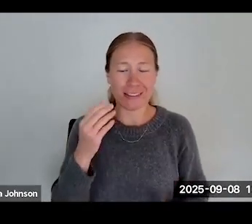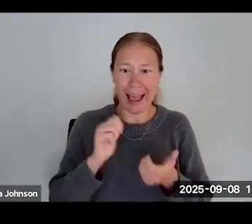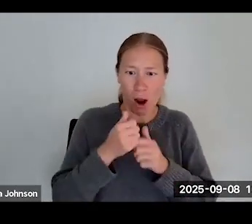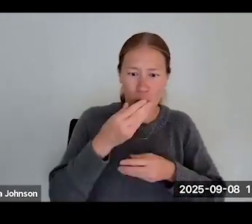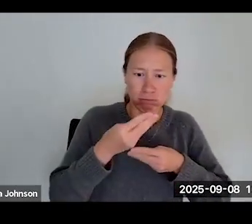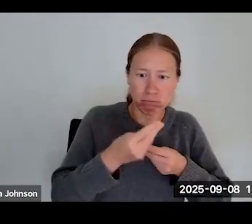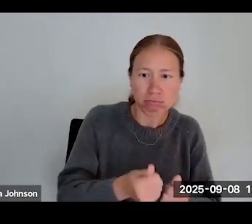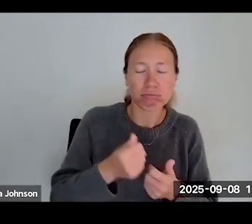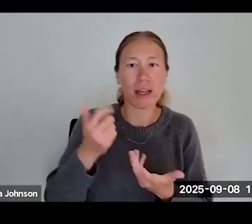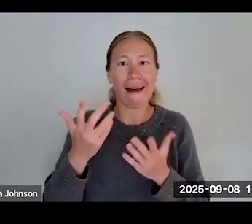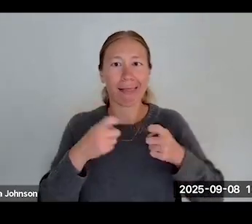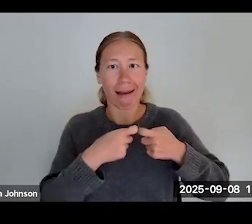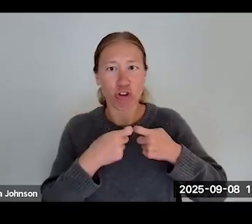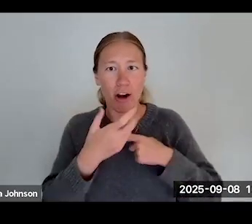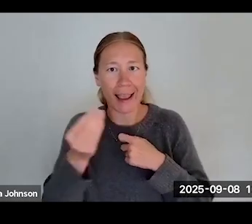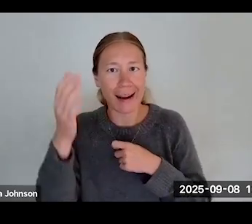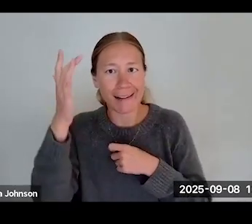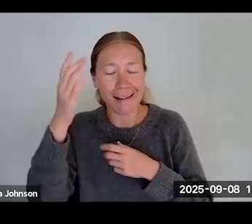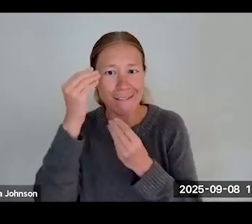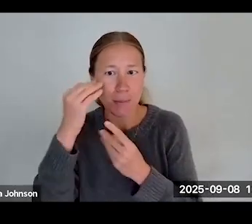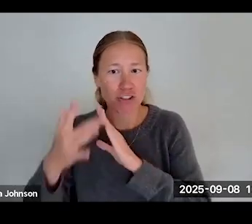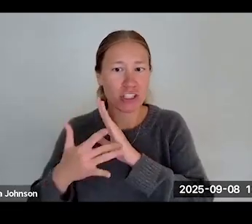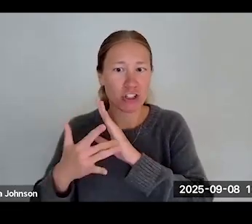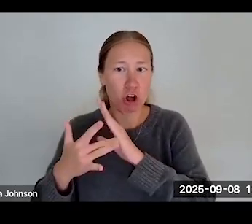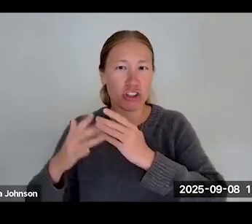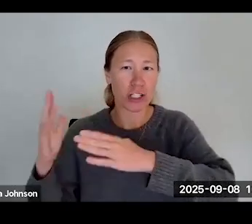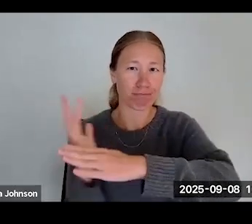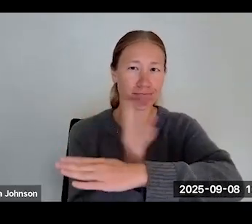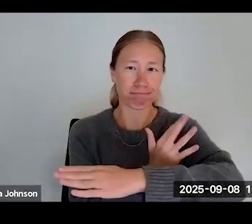and information technology is for a wide range of users.